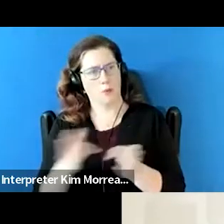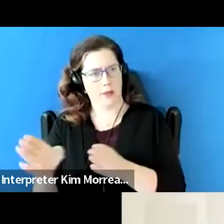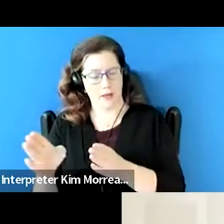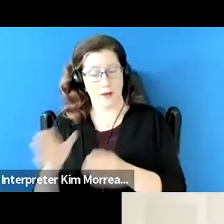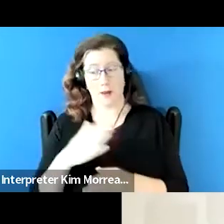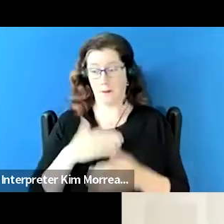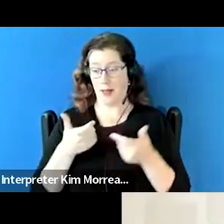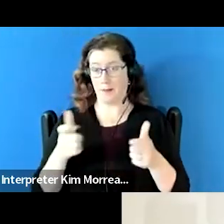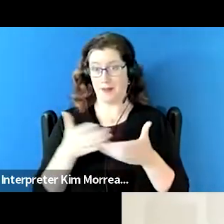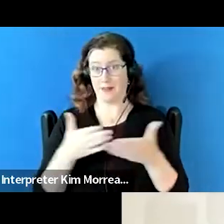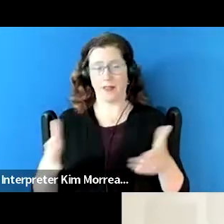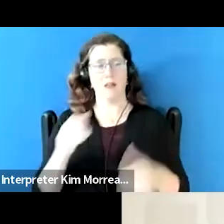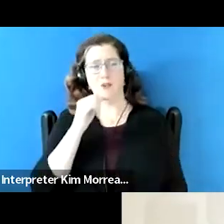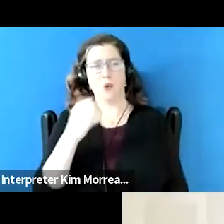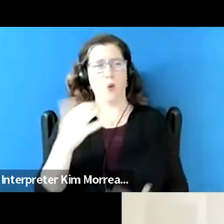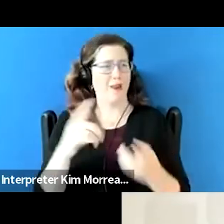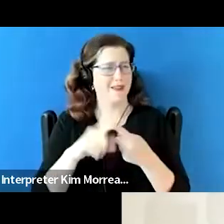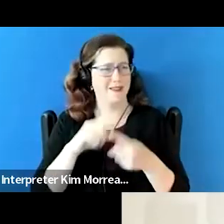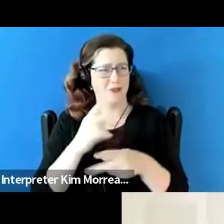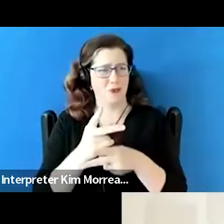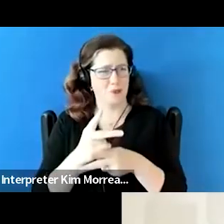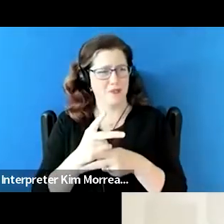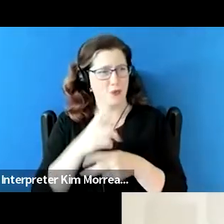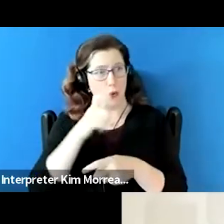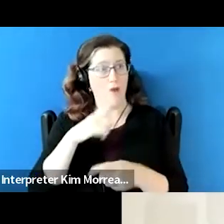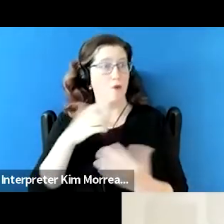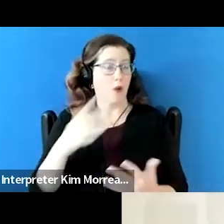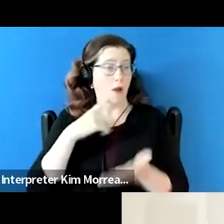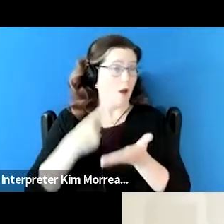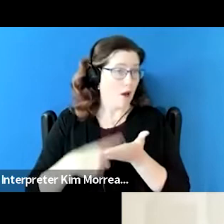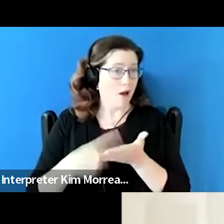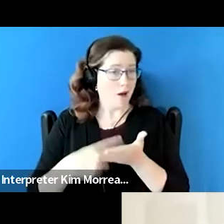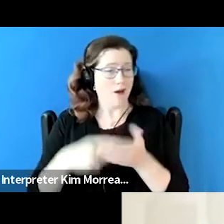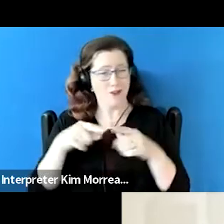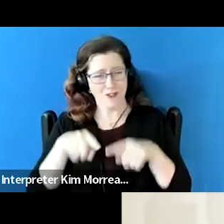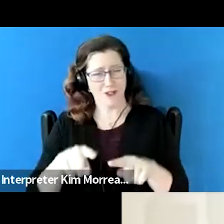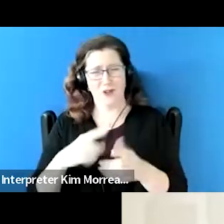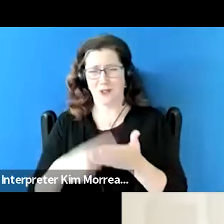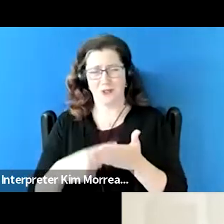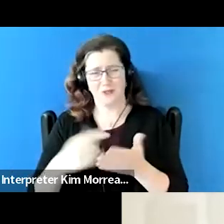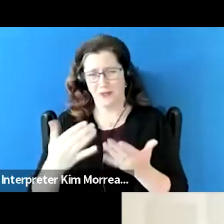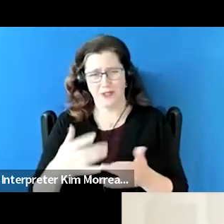I always tell staff do not wait until supervision. We don't have to wait to talk about things during supervision, but you know,